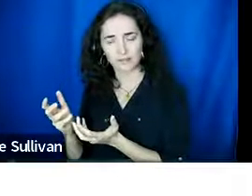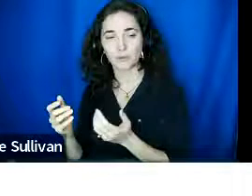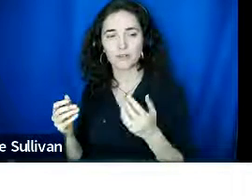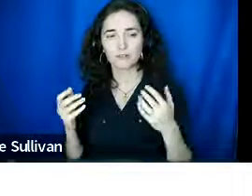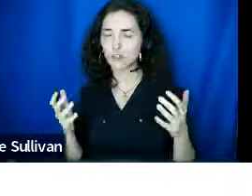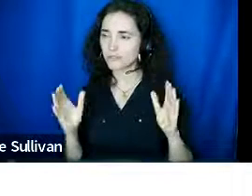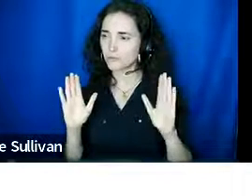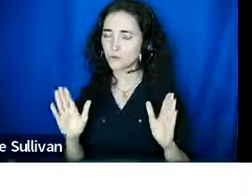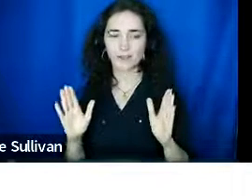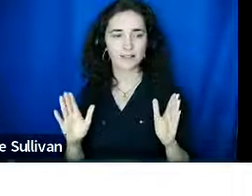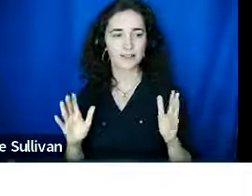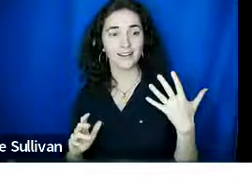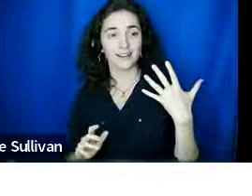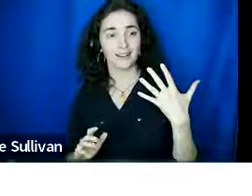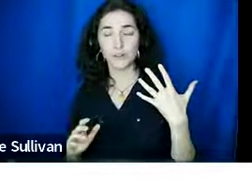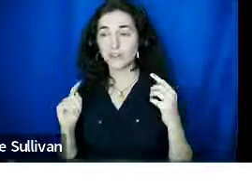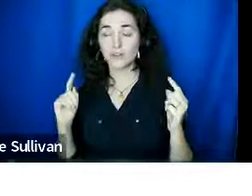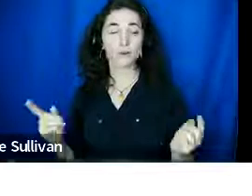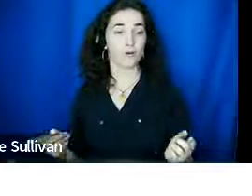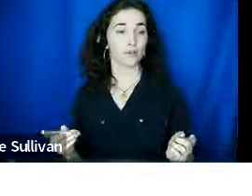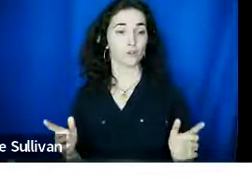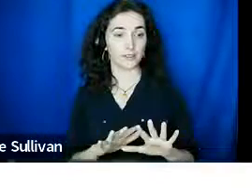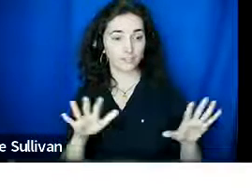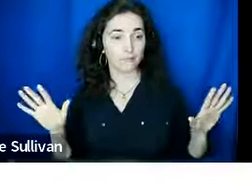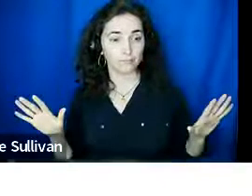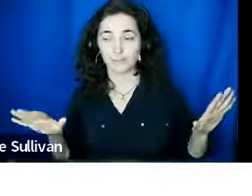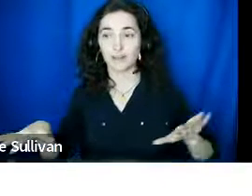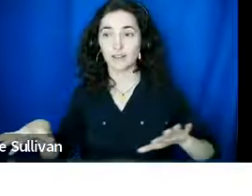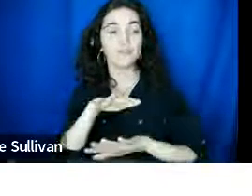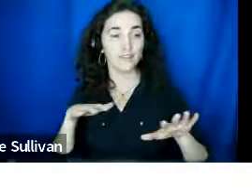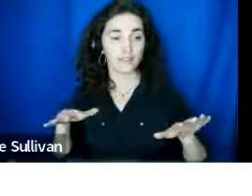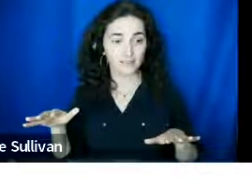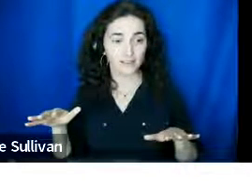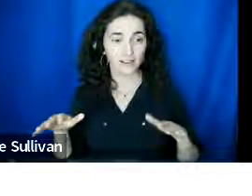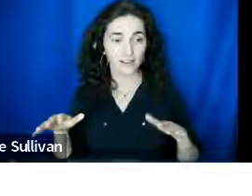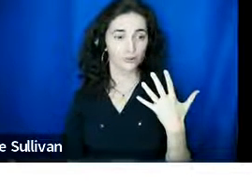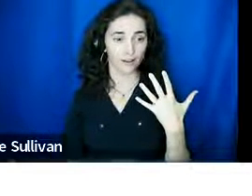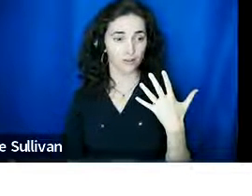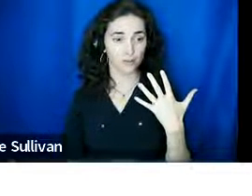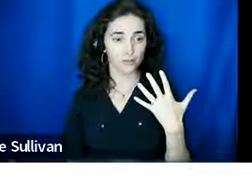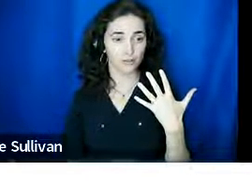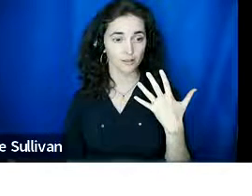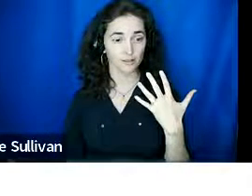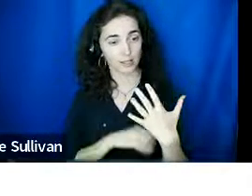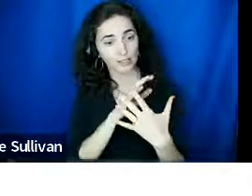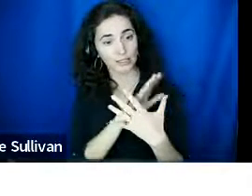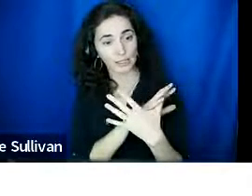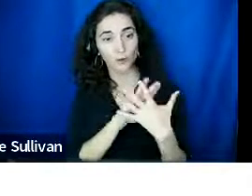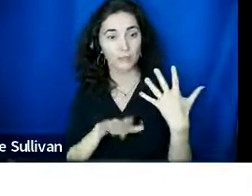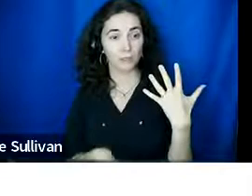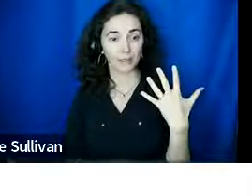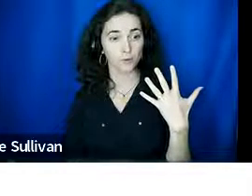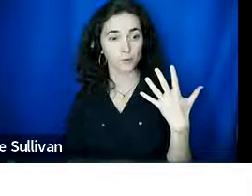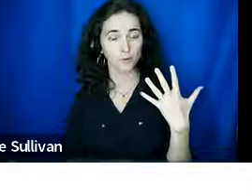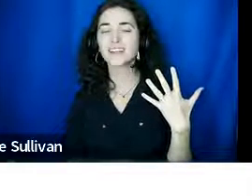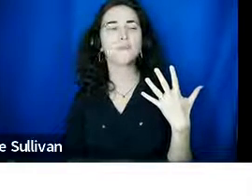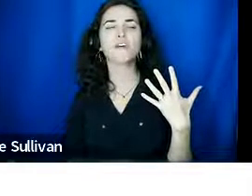But if we just-- if you realize that you can go around to a Deaf event and know 5 words, you can say hello and be polite with people.